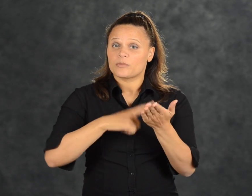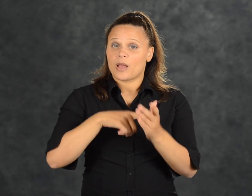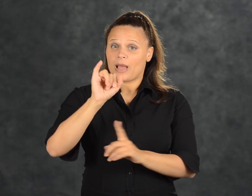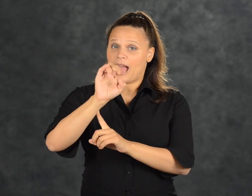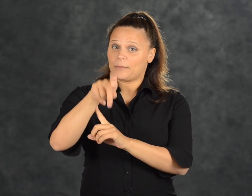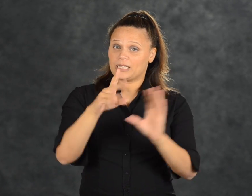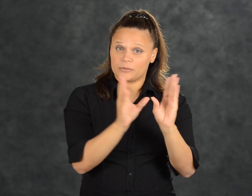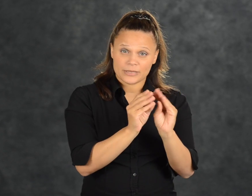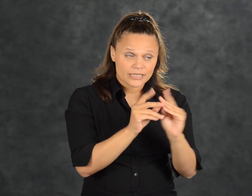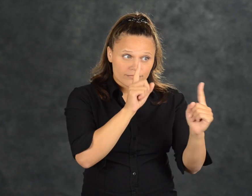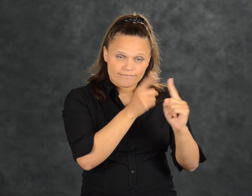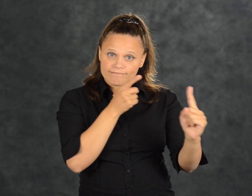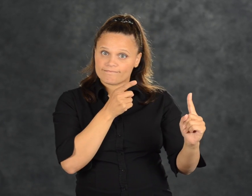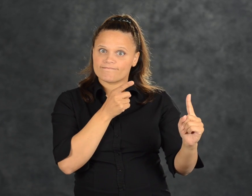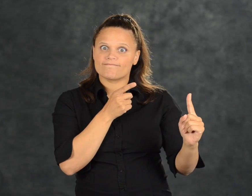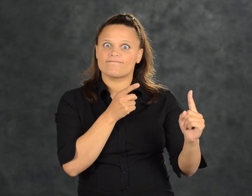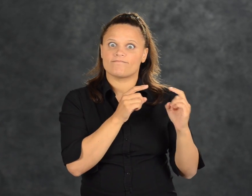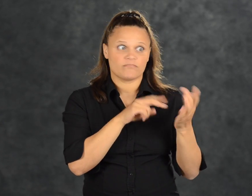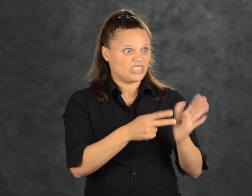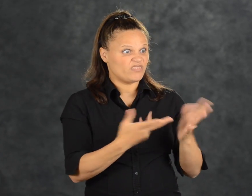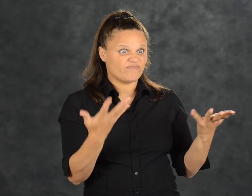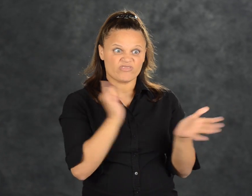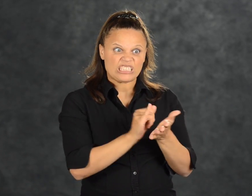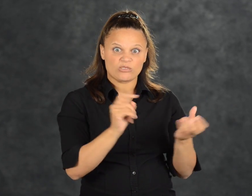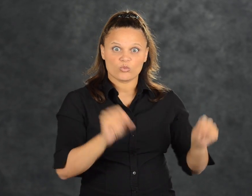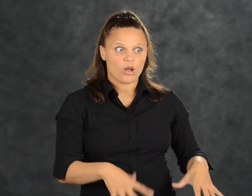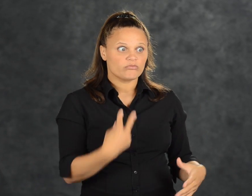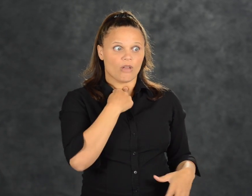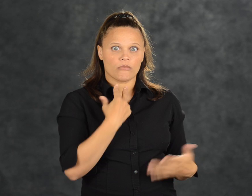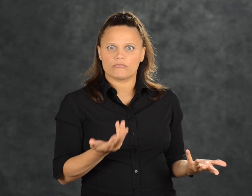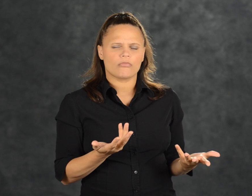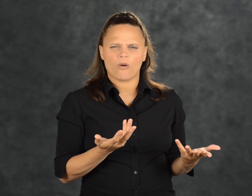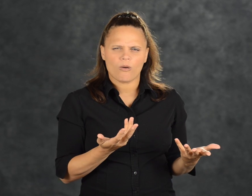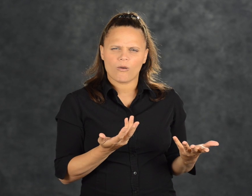The disagreement might start at the team meeting level, but it doesn't have to end there.